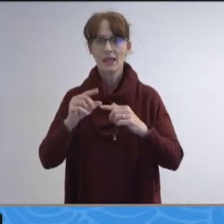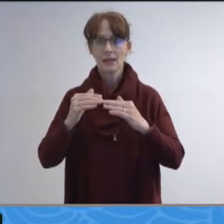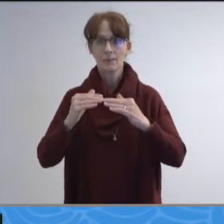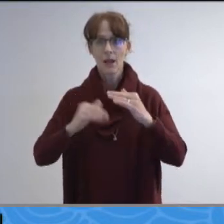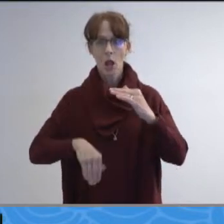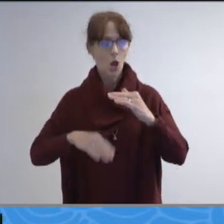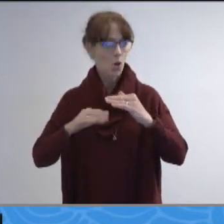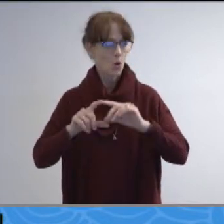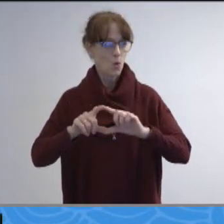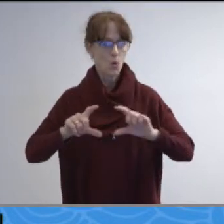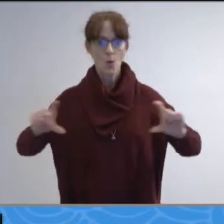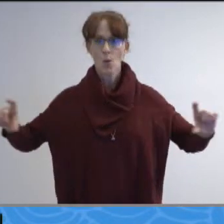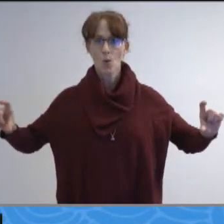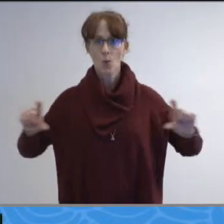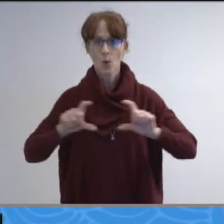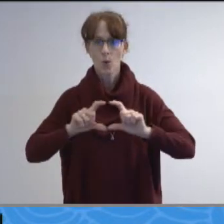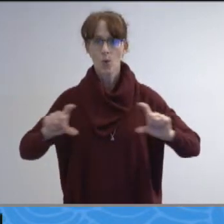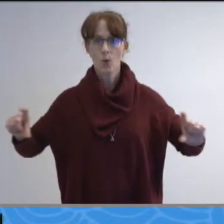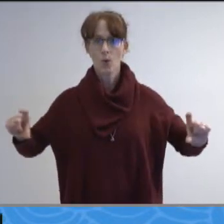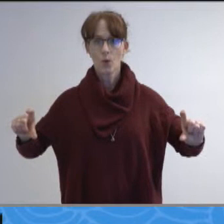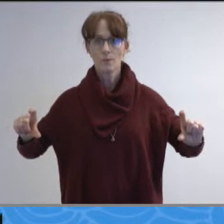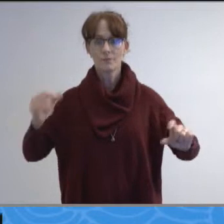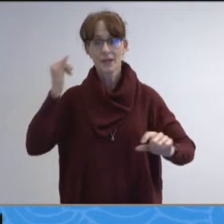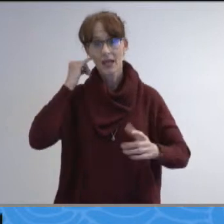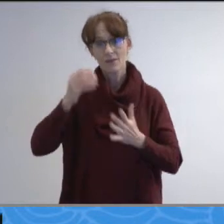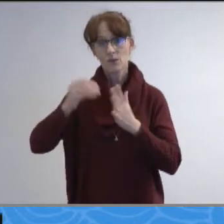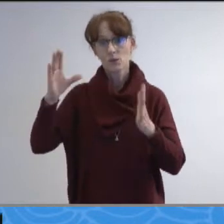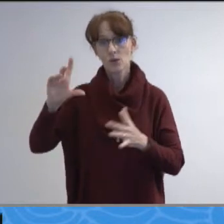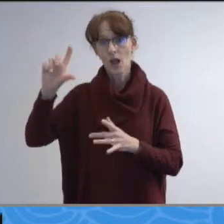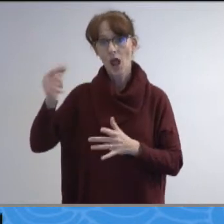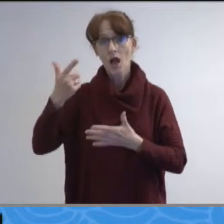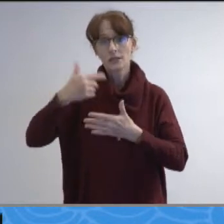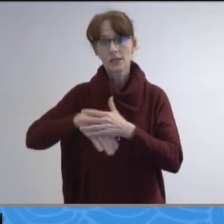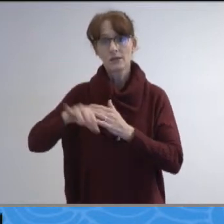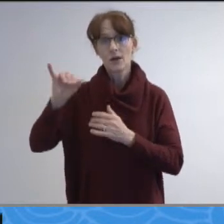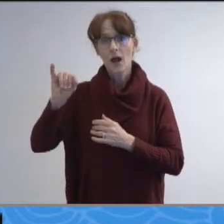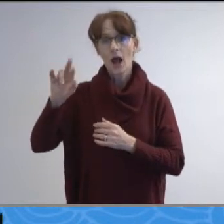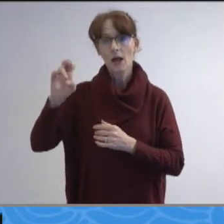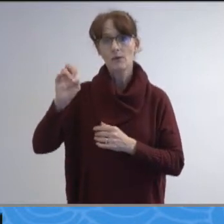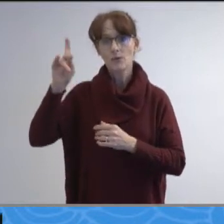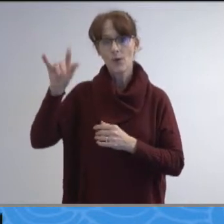or if your student logs into i-Ready, you can click on the Family Center